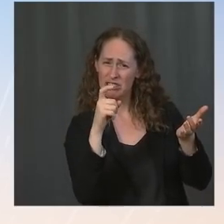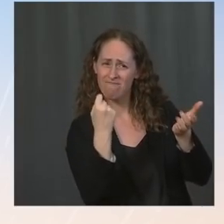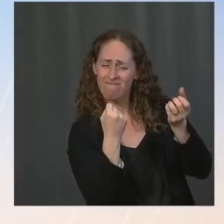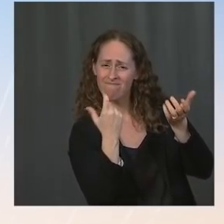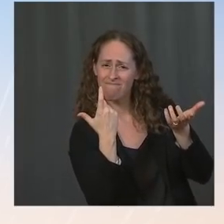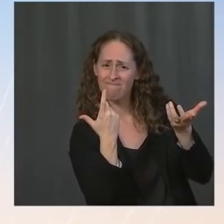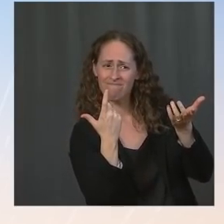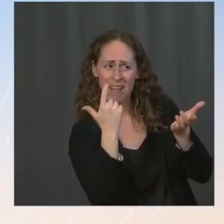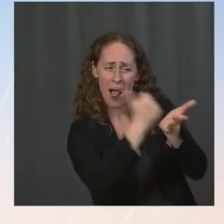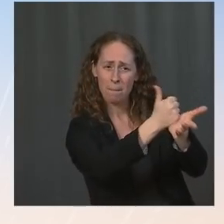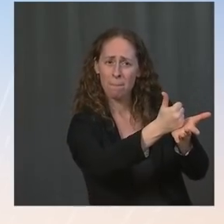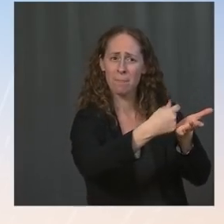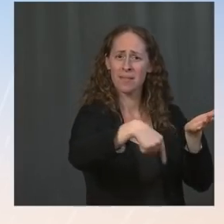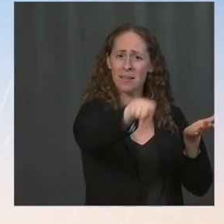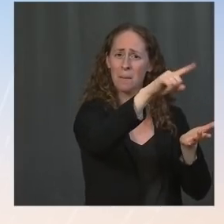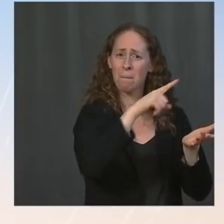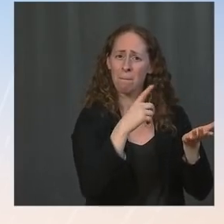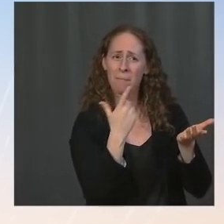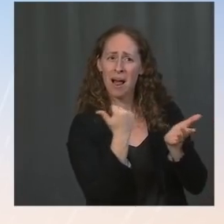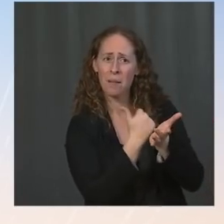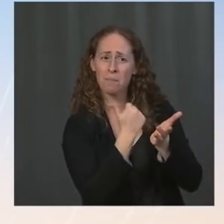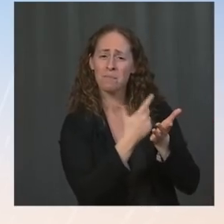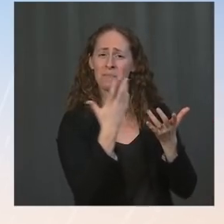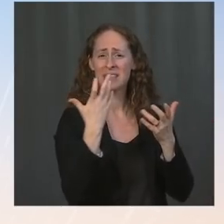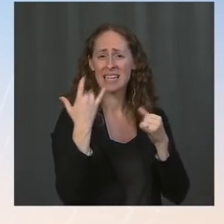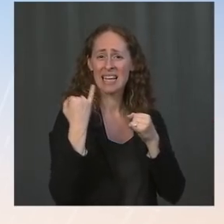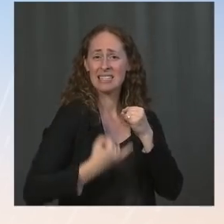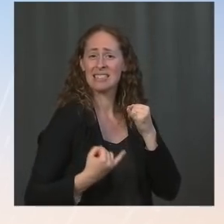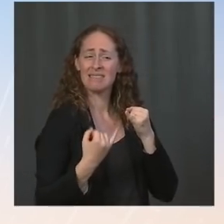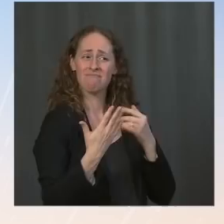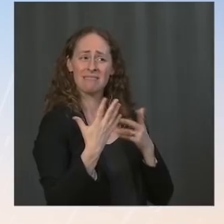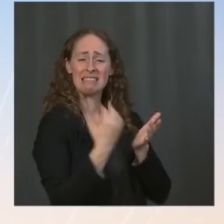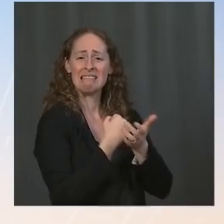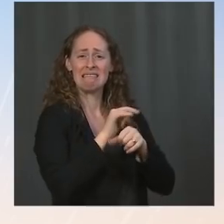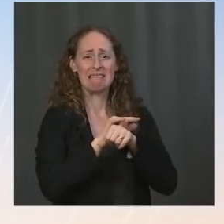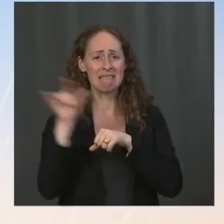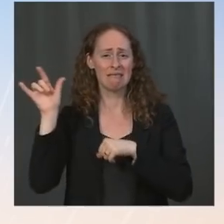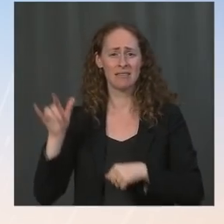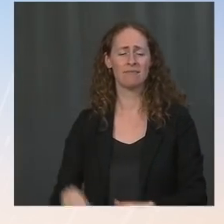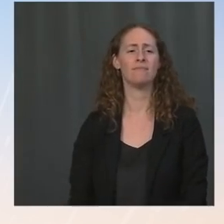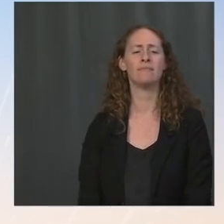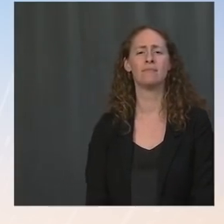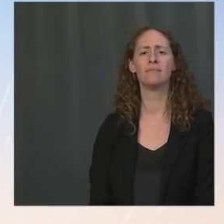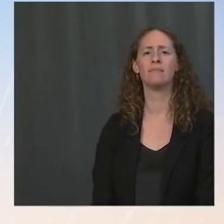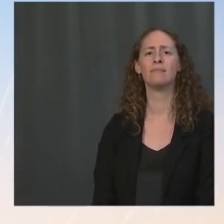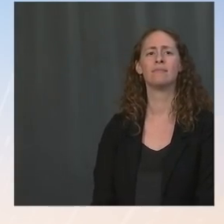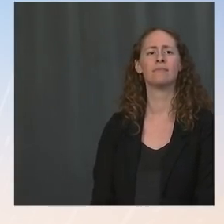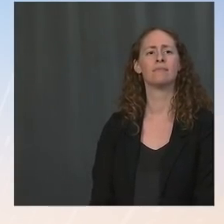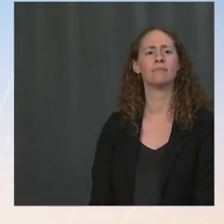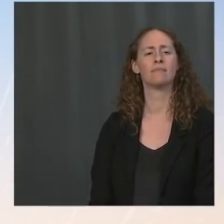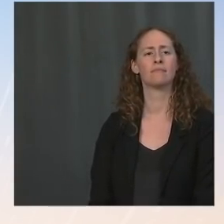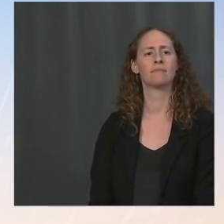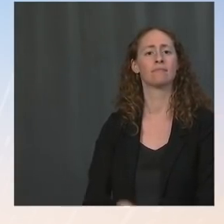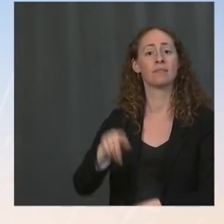given the fact that the Taliban, soon after coming into Kabul, posed at the front of the universities, saying that this is where,